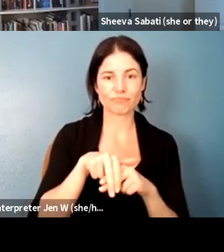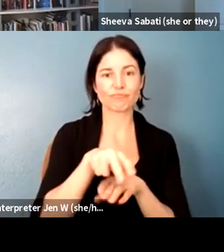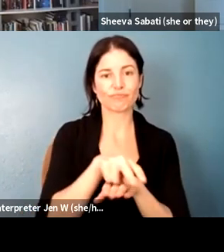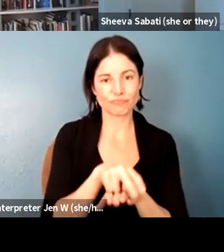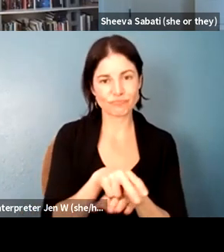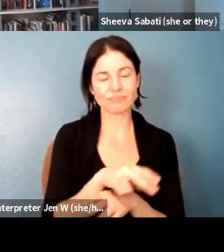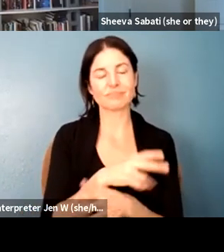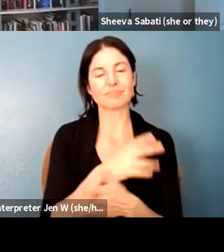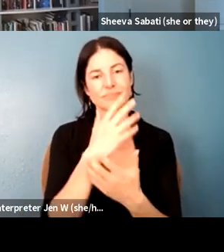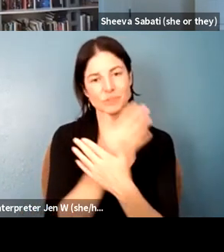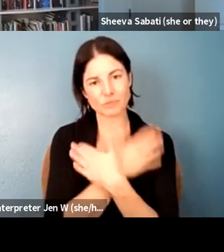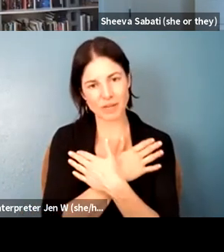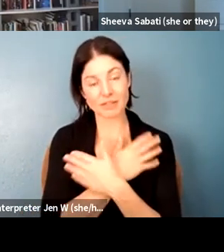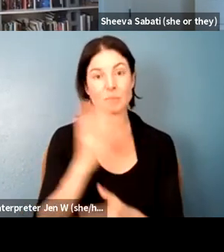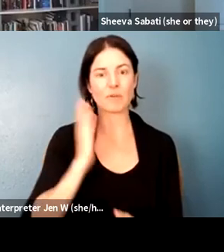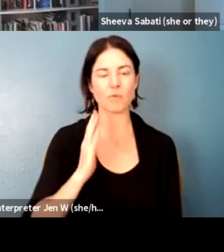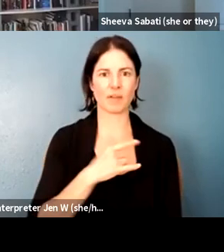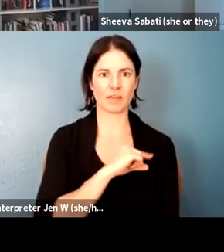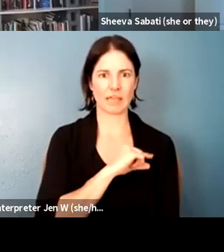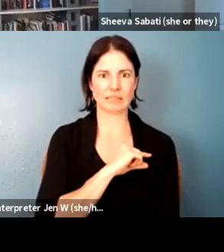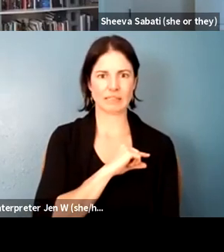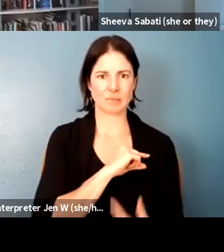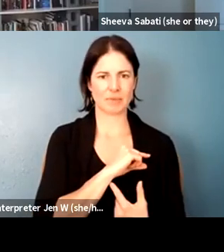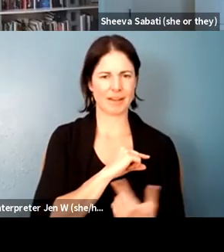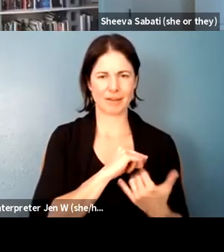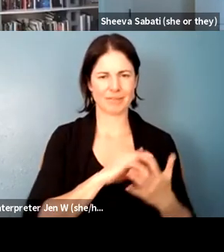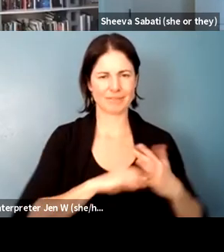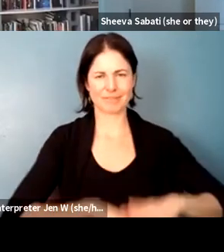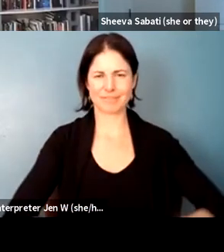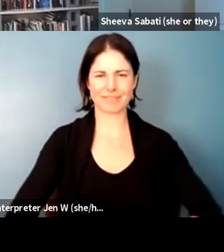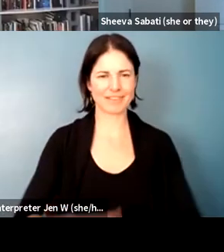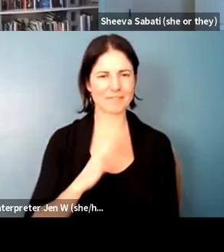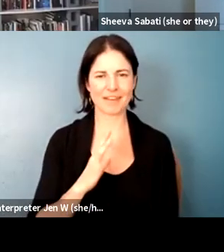guilty. Now, I did not feel guilty, and it's fine. Right? I